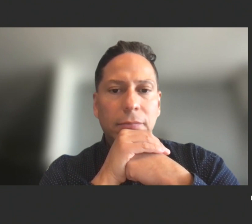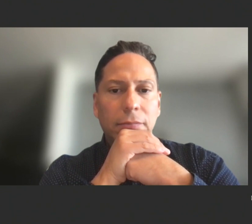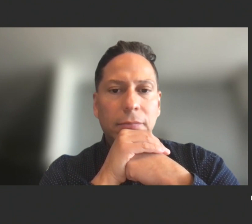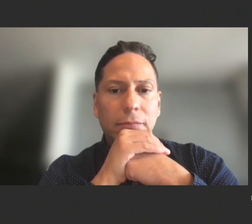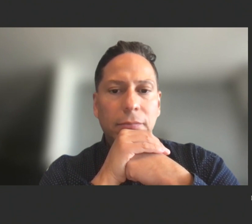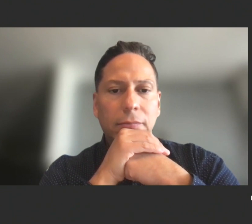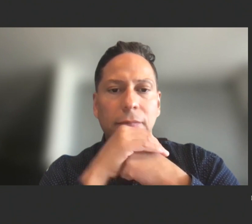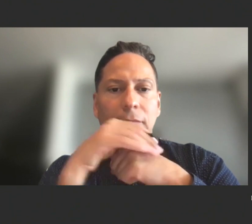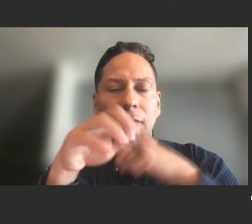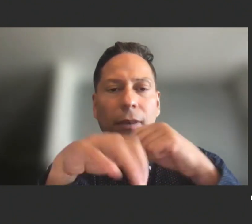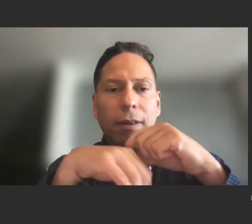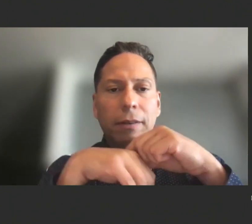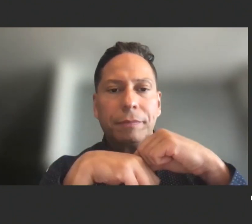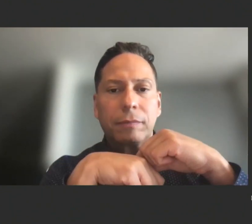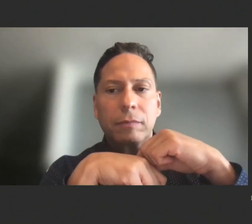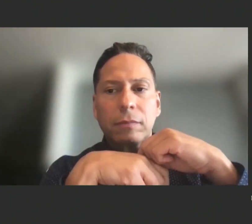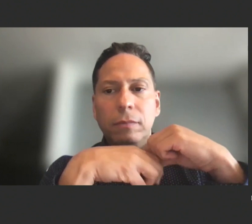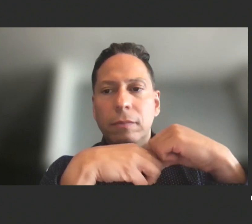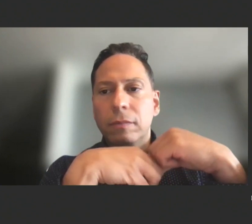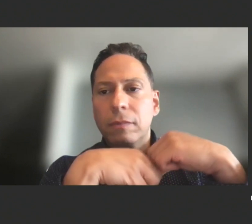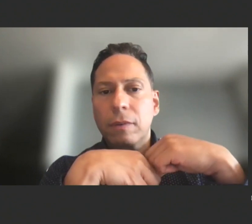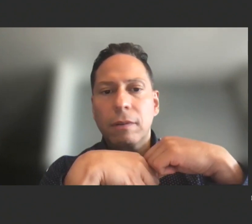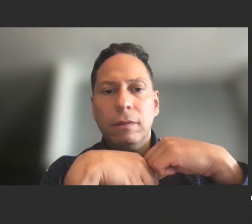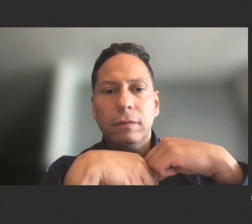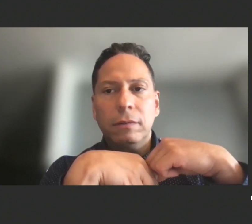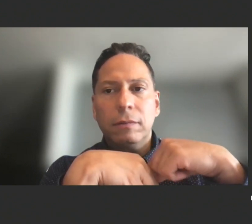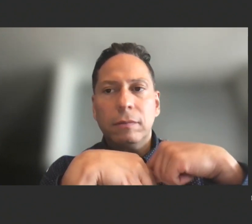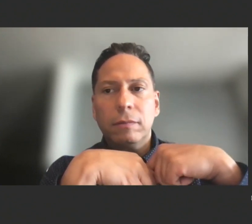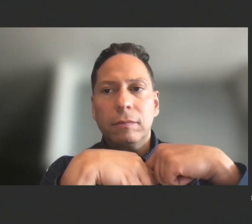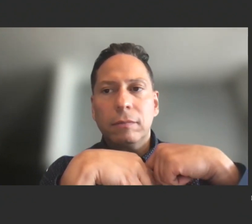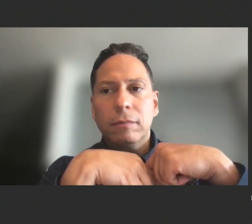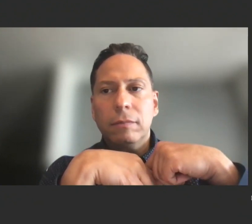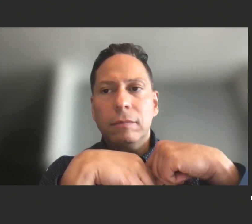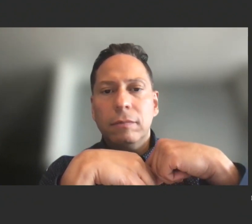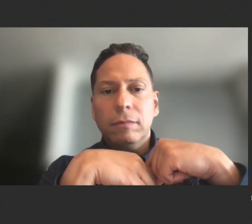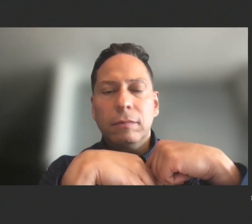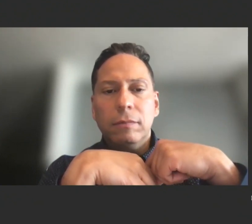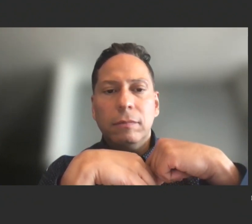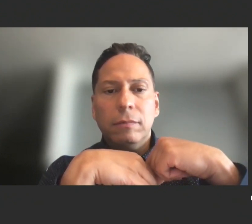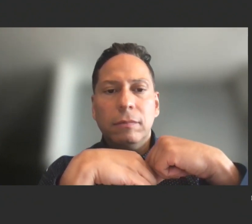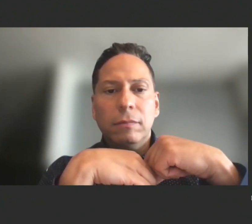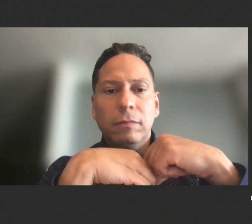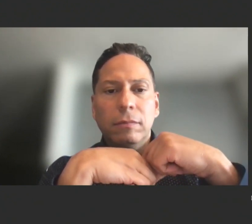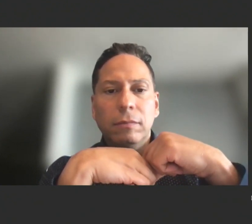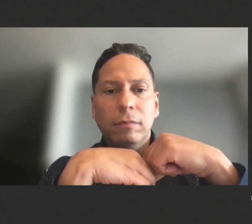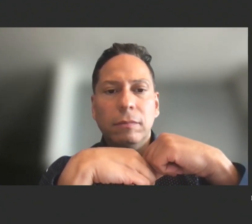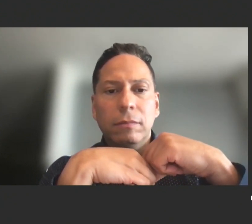And then I just finally in closing, just want to give thanks and recognition to Ms. Angela